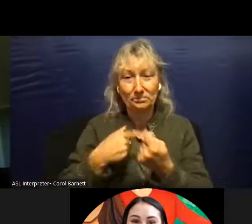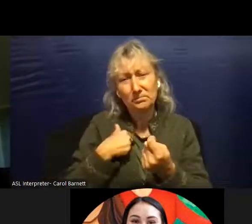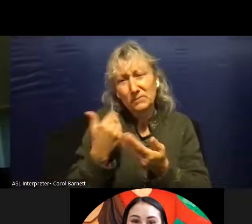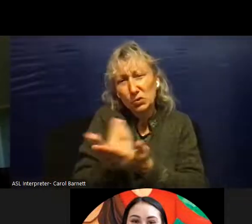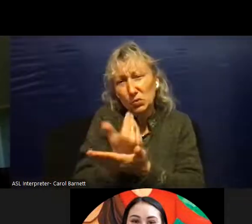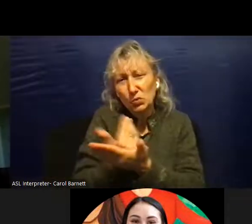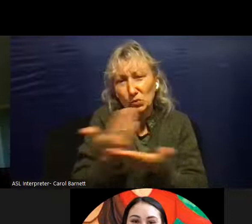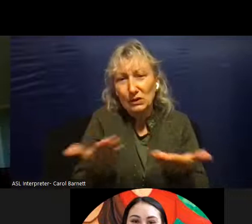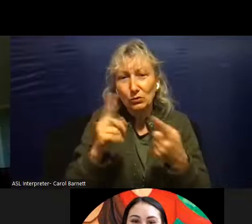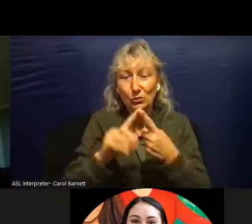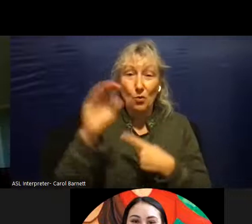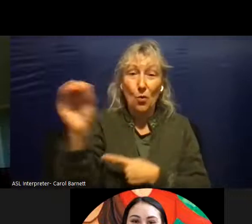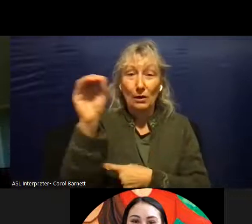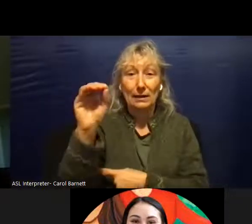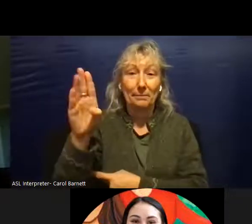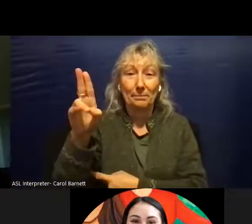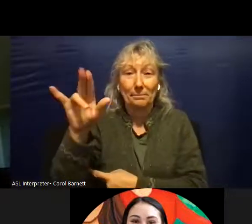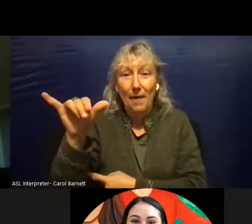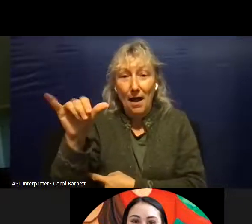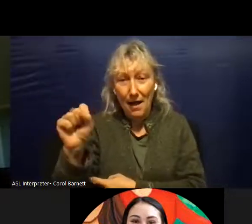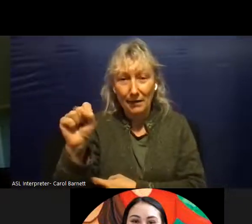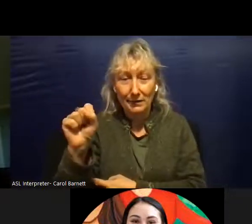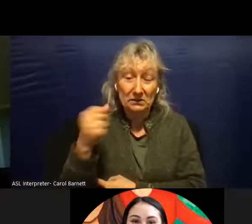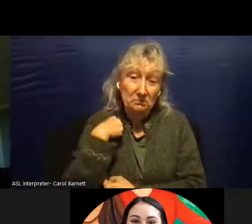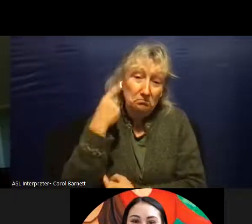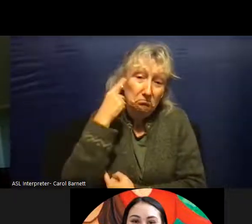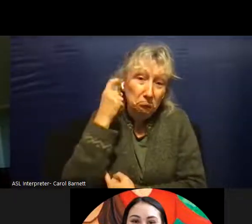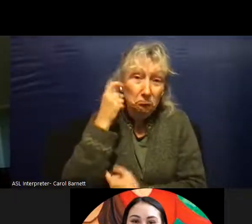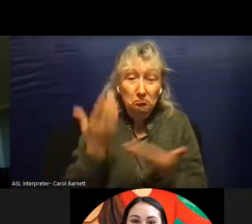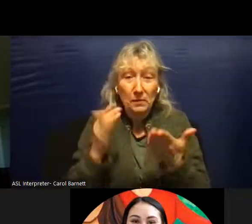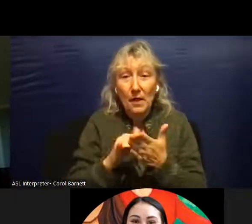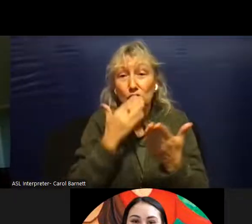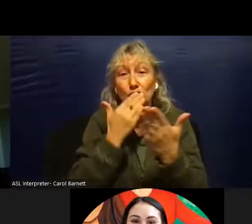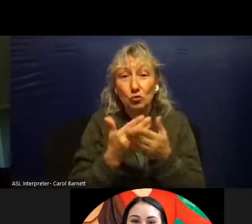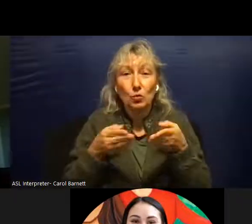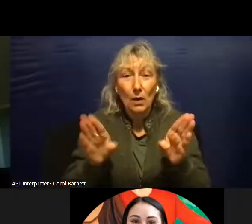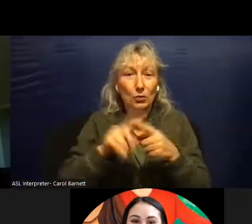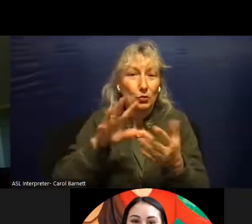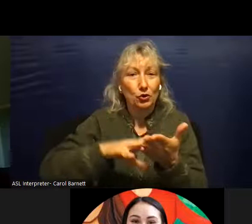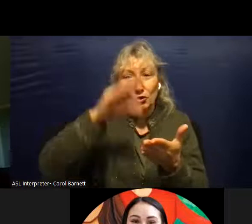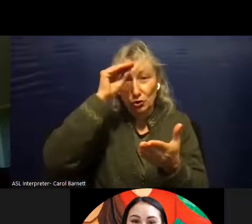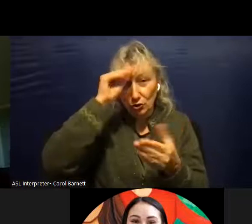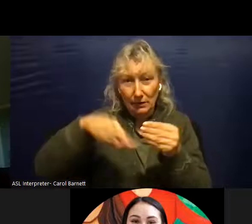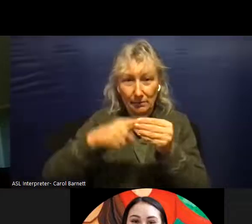Some just in Torres I mccummy engagement coordinator for the community engagement team for oa.